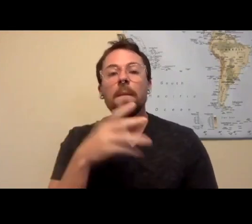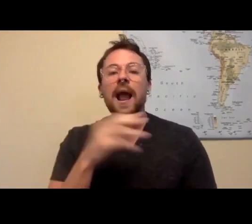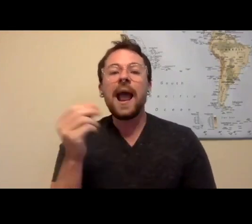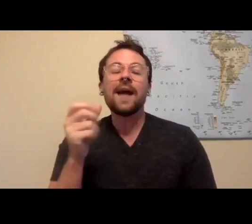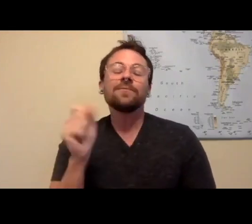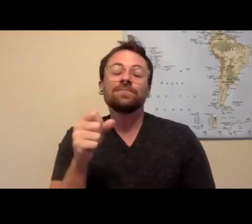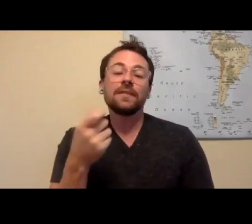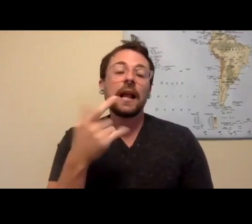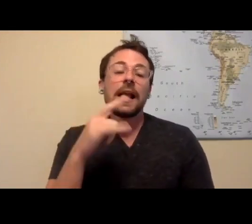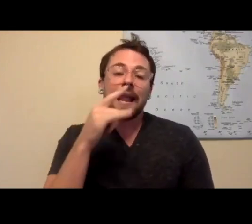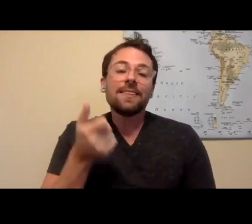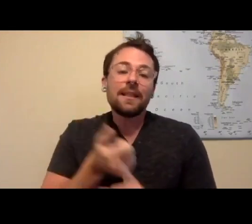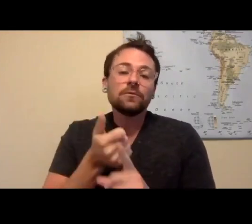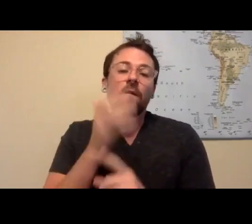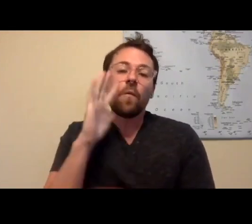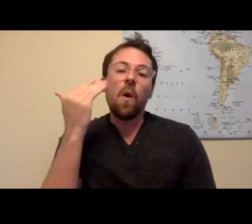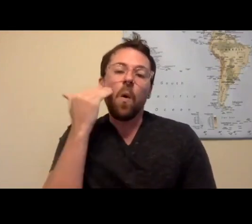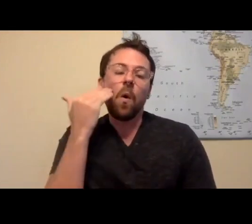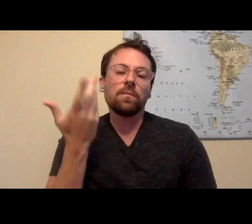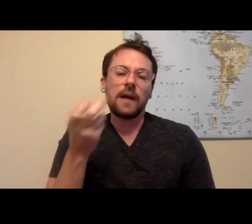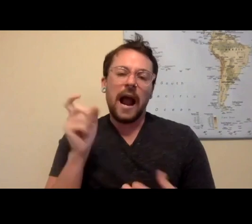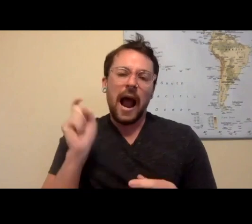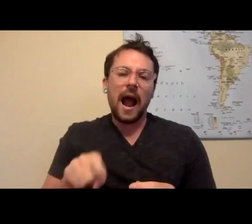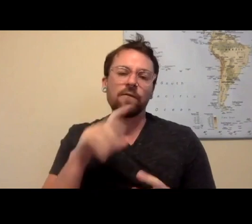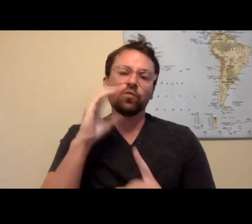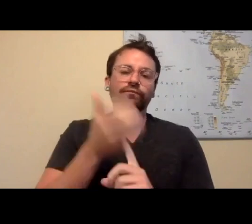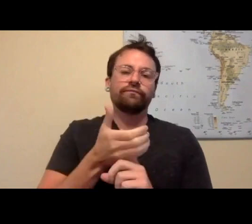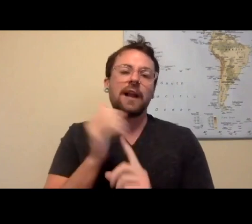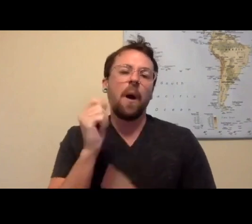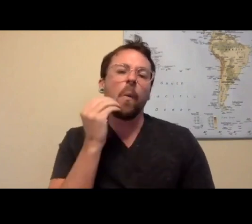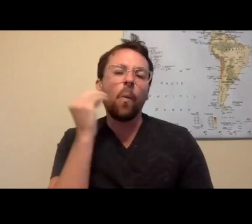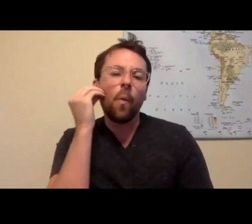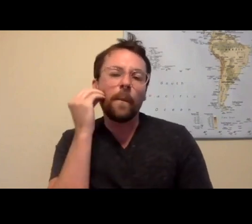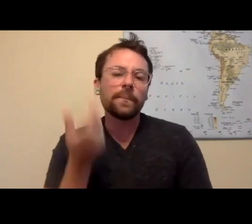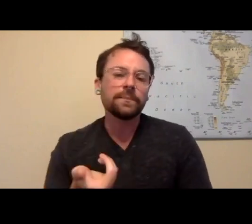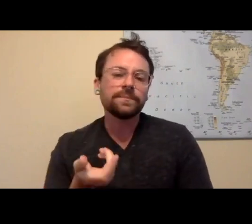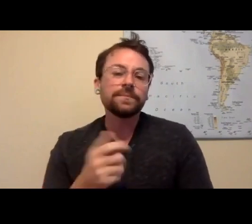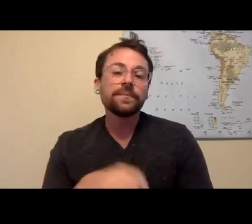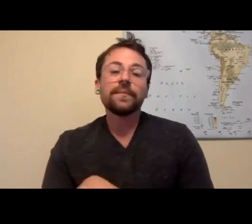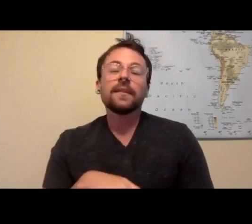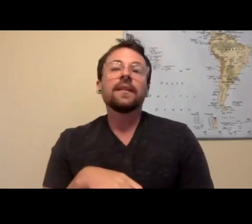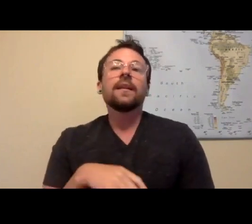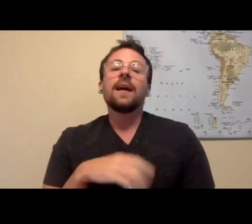That's a big thing that we need to provide them if they're not going to be getting that at home.